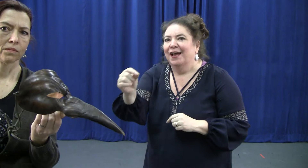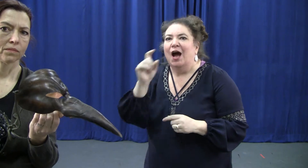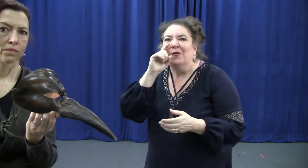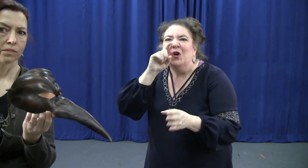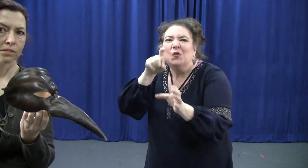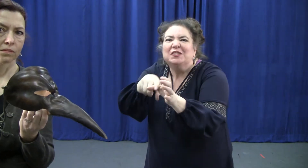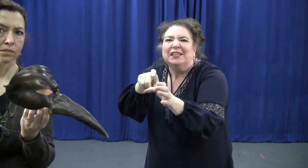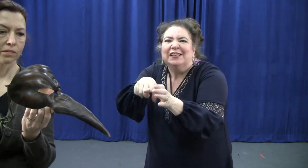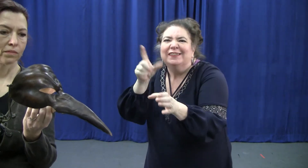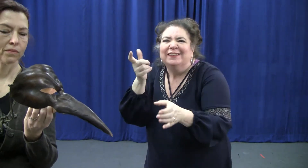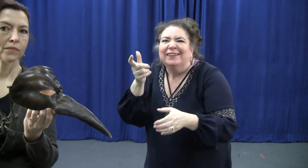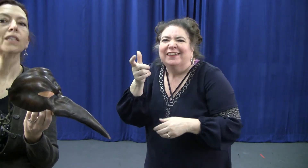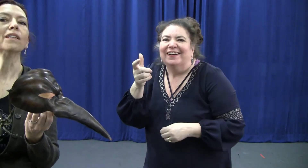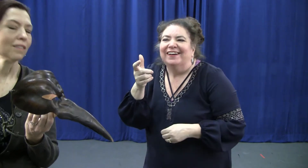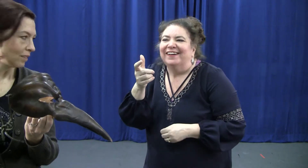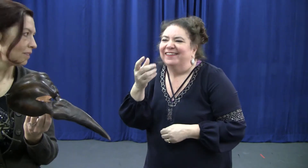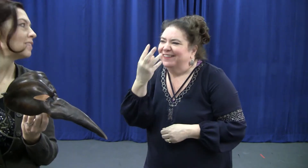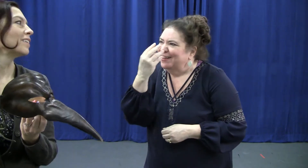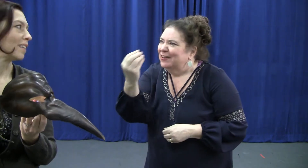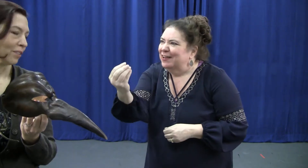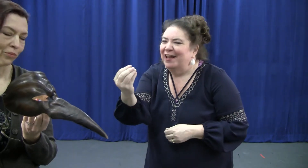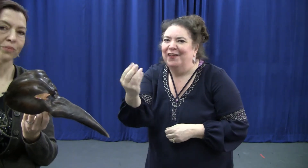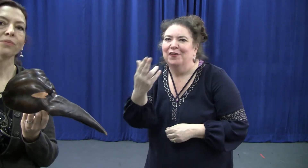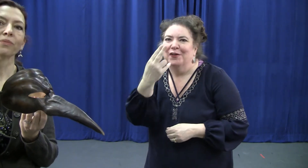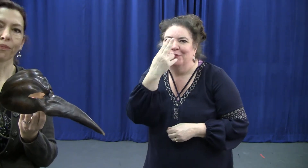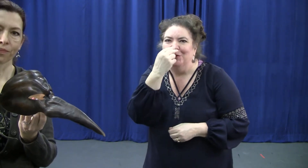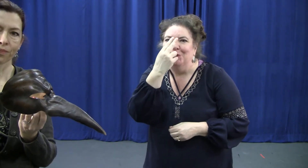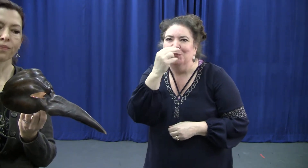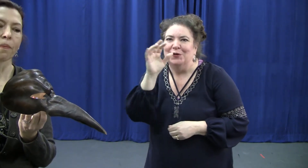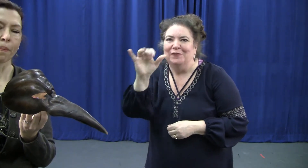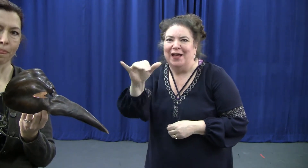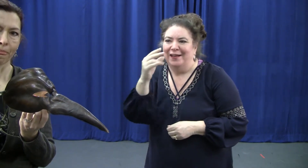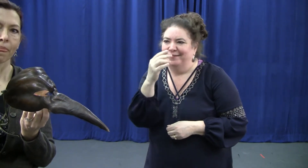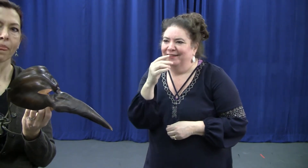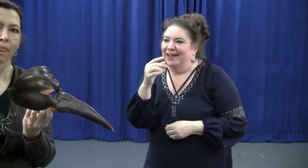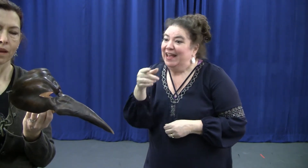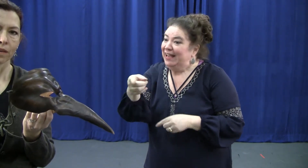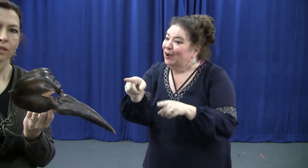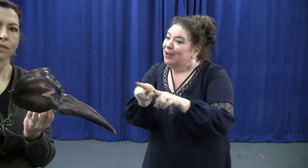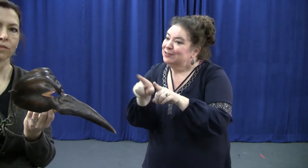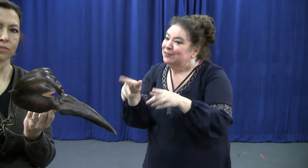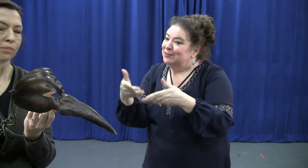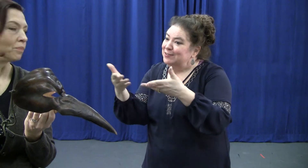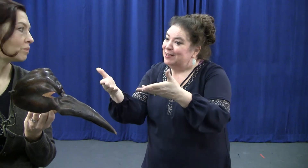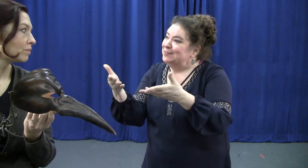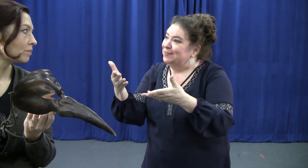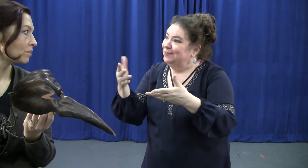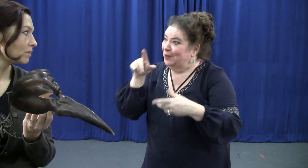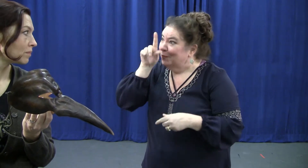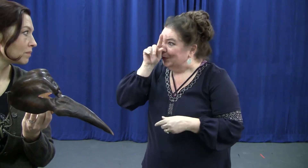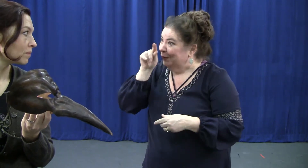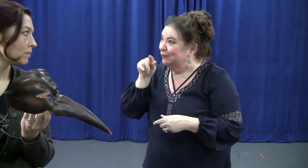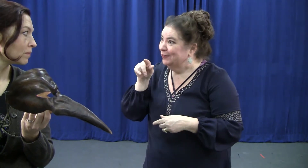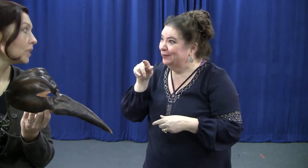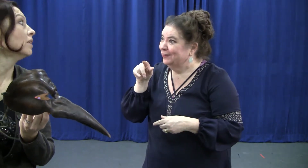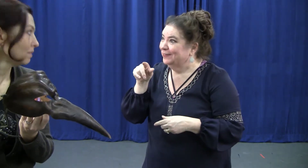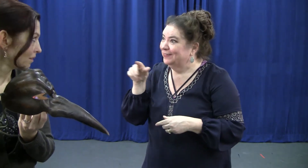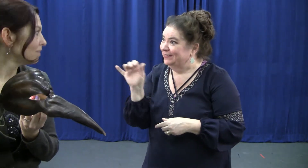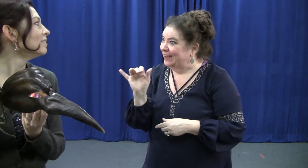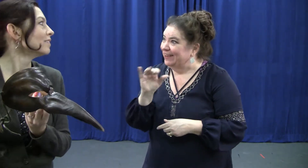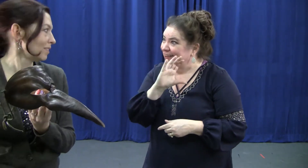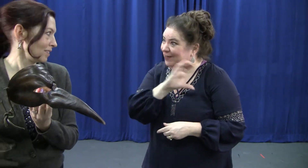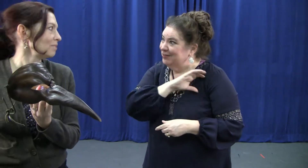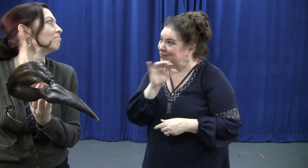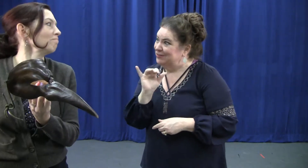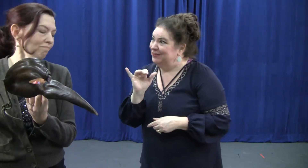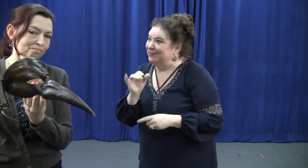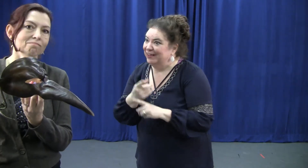how nosy it is and the the humor of that. It also suggested a bird like character too, right?